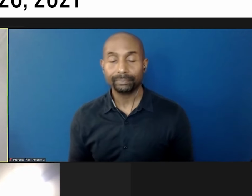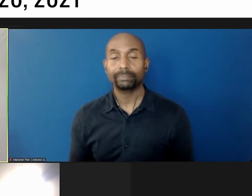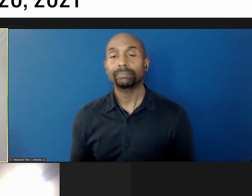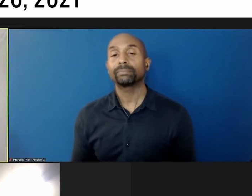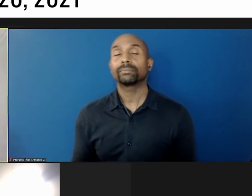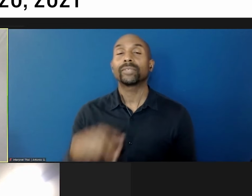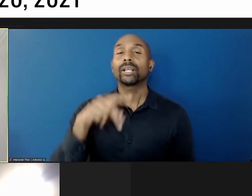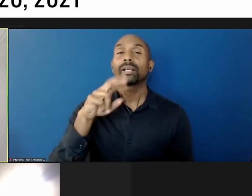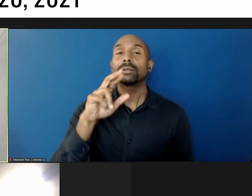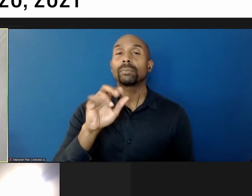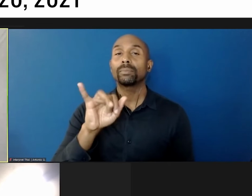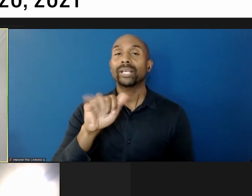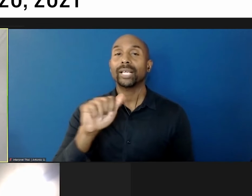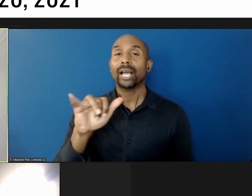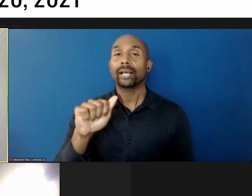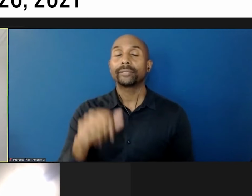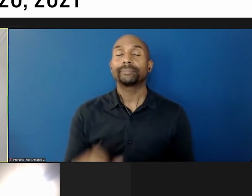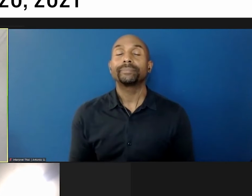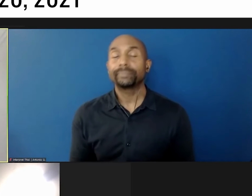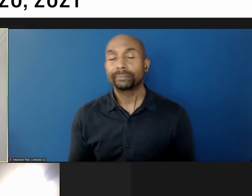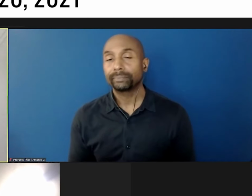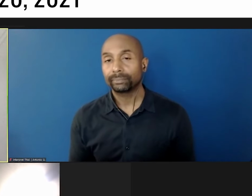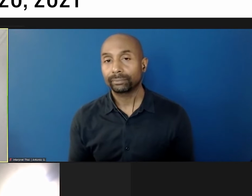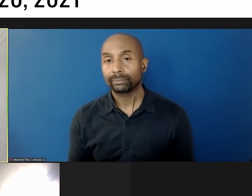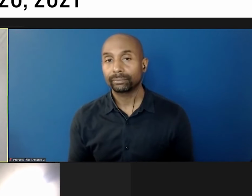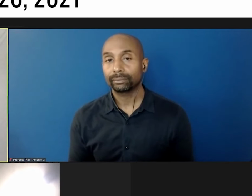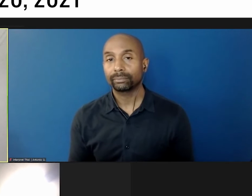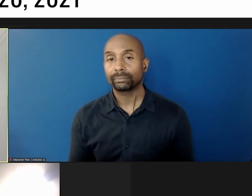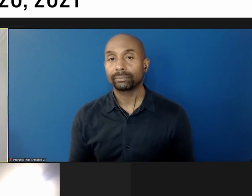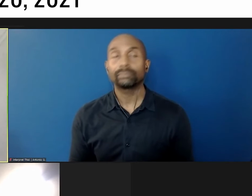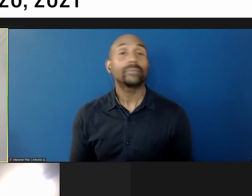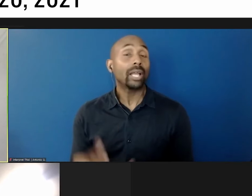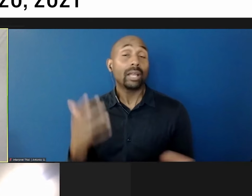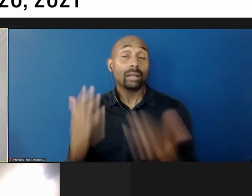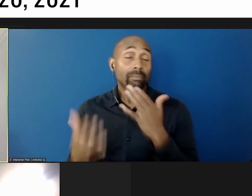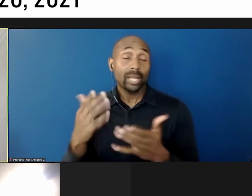but perhaps it's even I would dare say take it a step further and say, you know, people